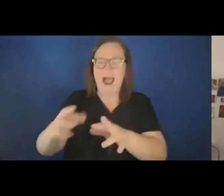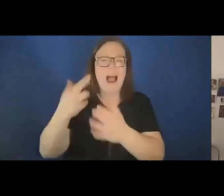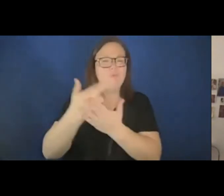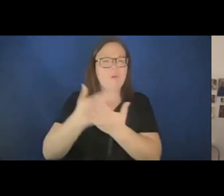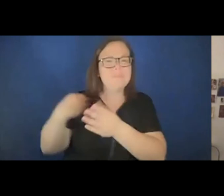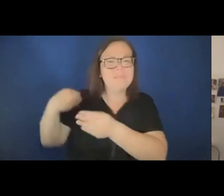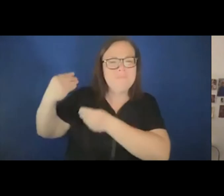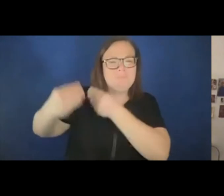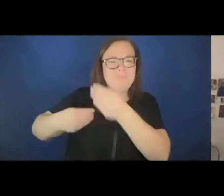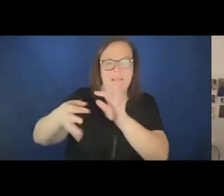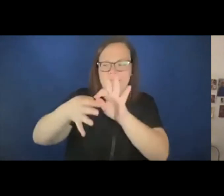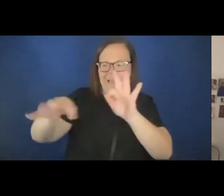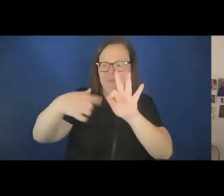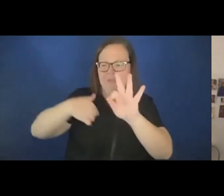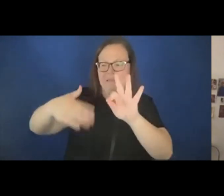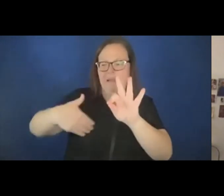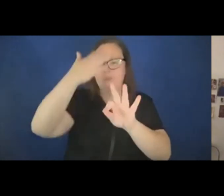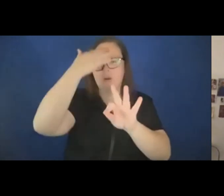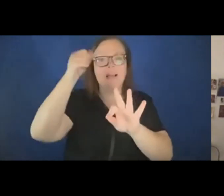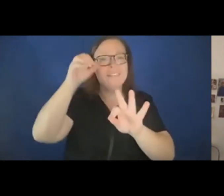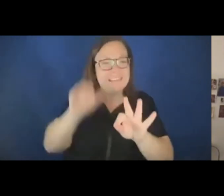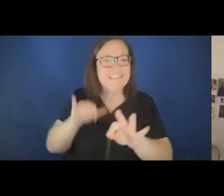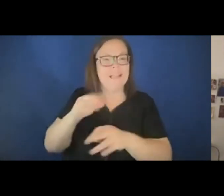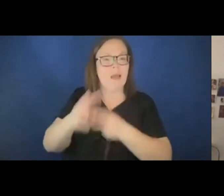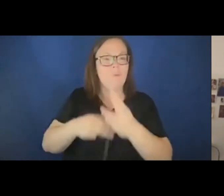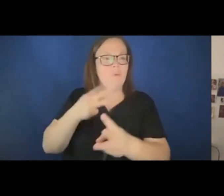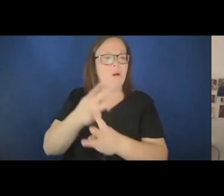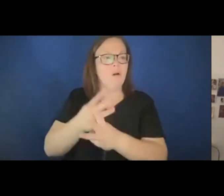in a language that we have not yet forgotten. I catch glimpses of it in the tsunami